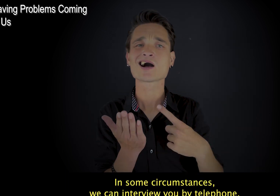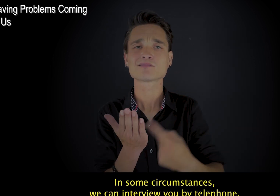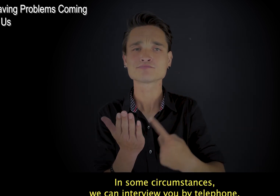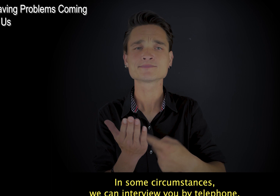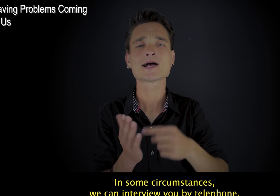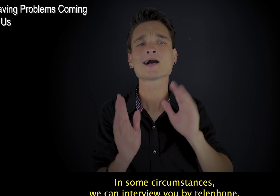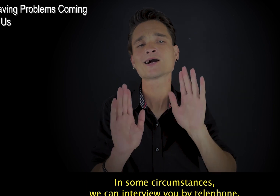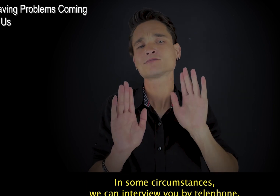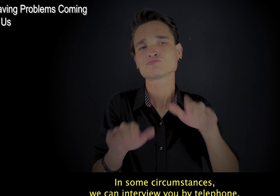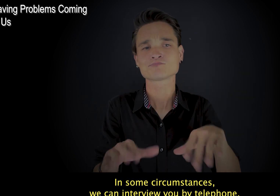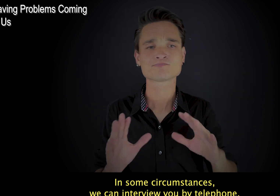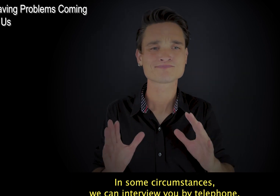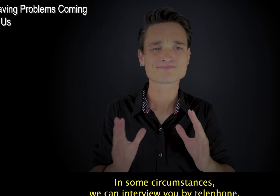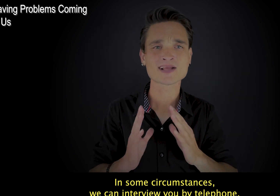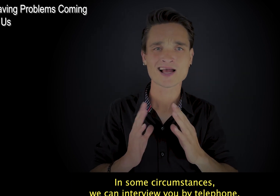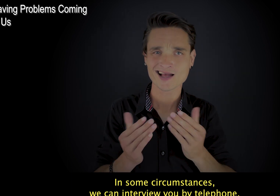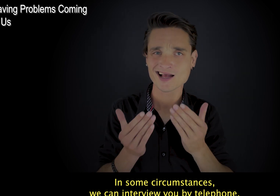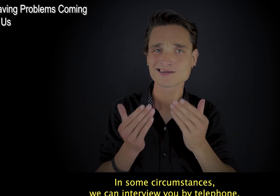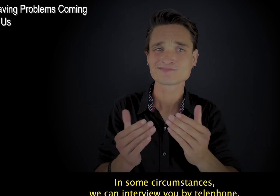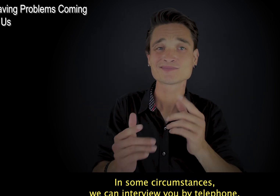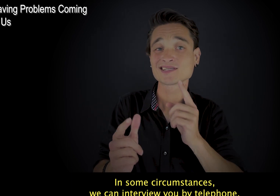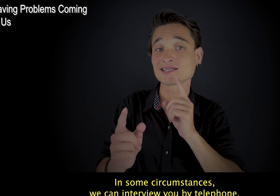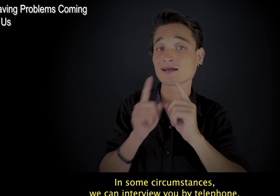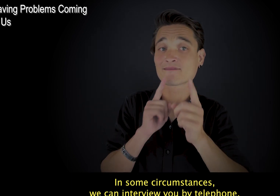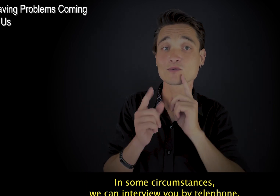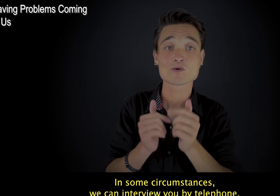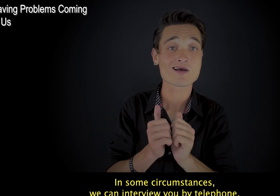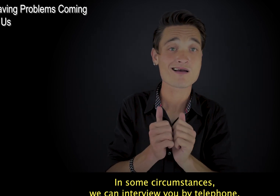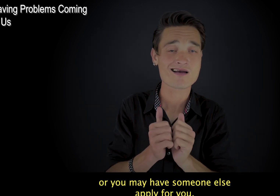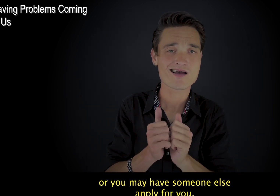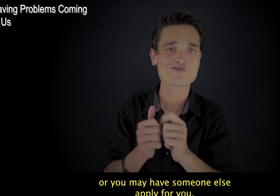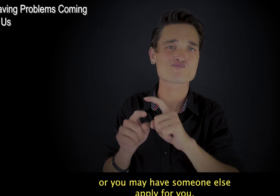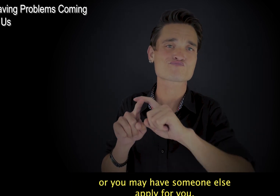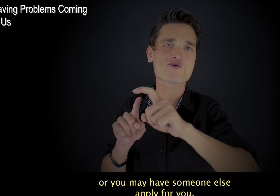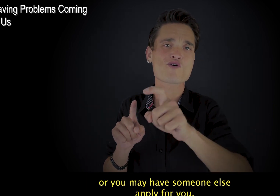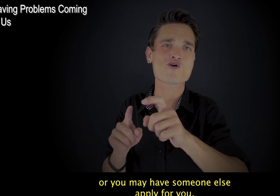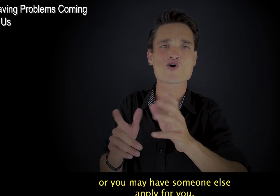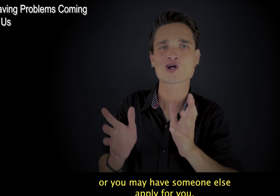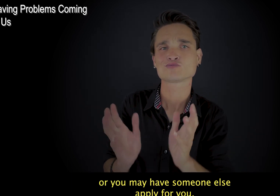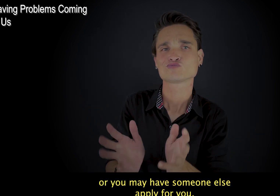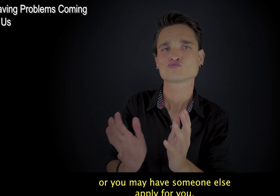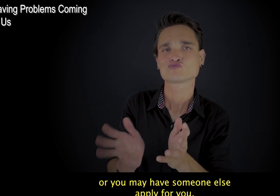In some circumstances, we can interview you by telephone, or you may have someone else apply for you.